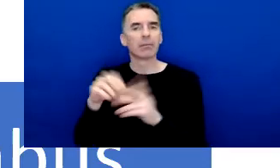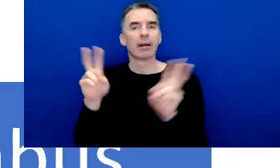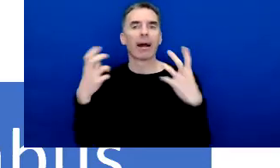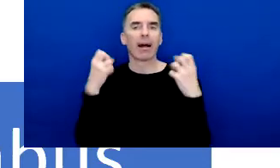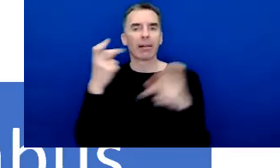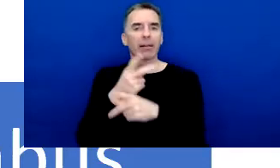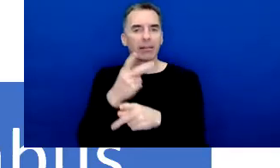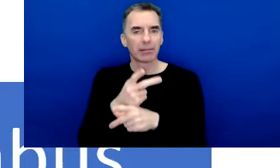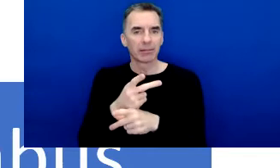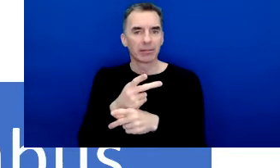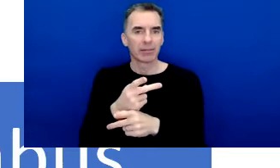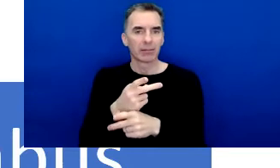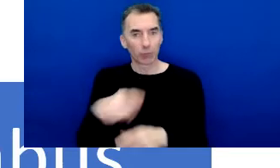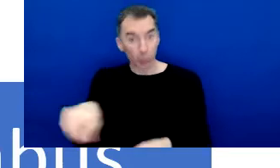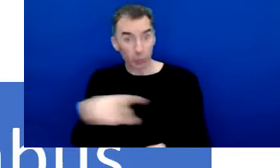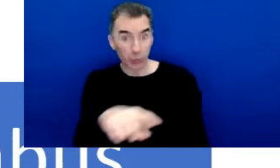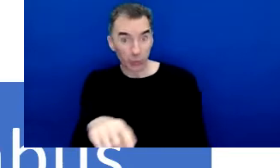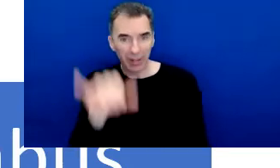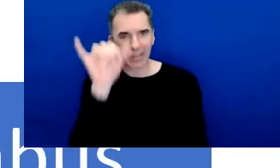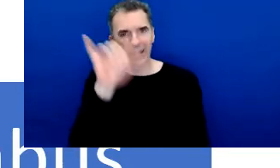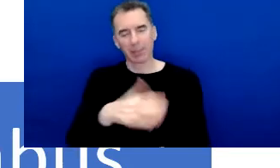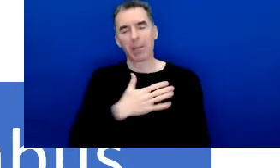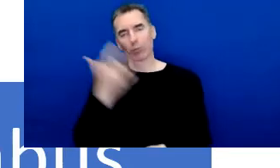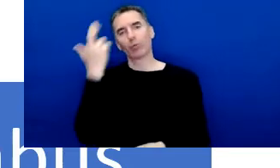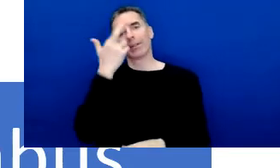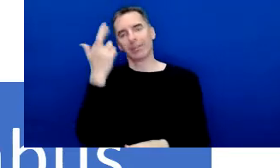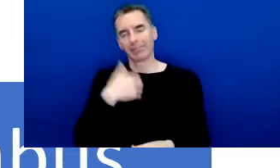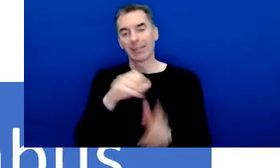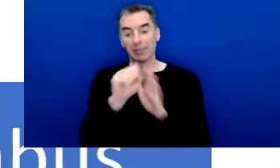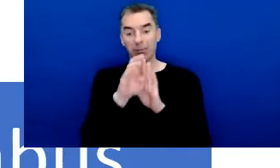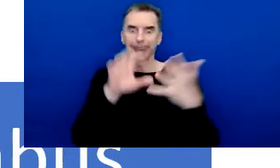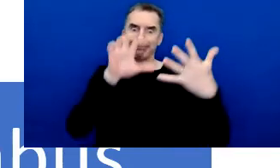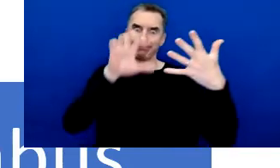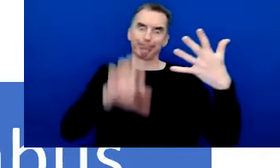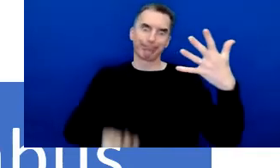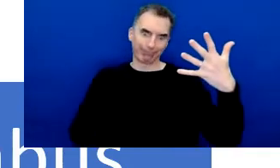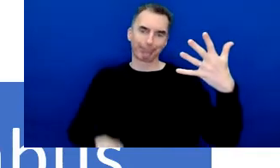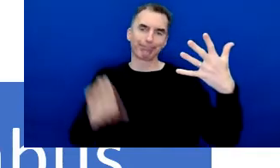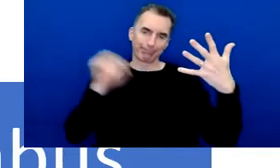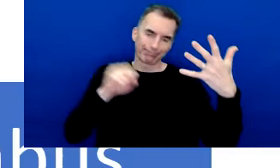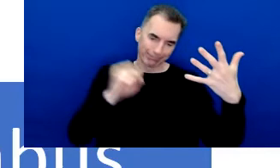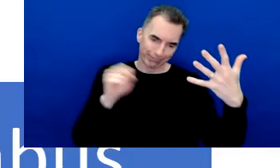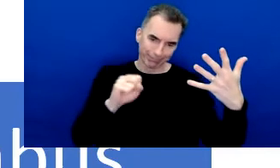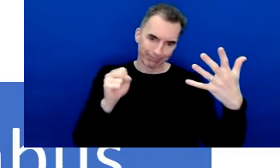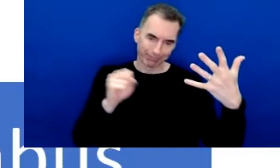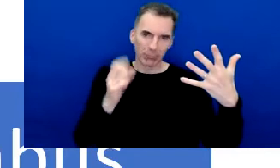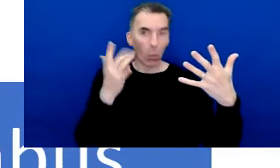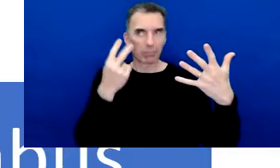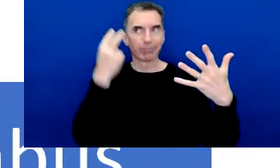So that's that's my reason for why my syllabus becomes a little longer is because of incidents like that.